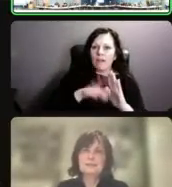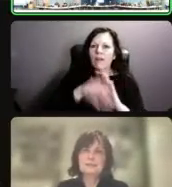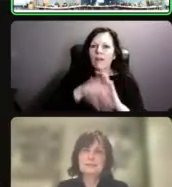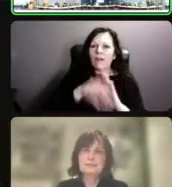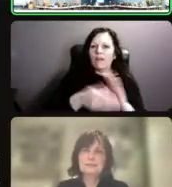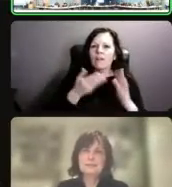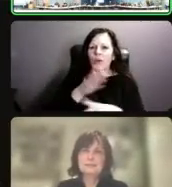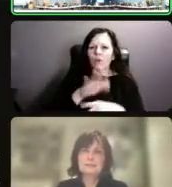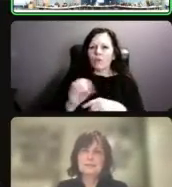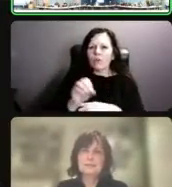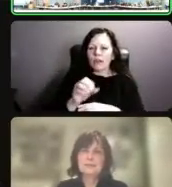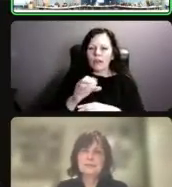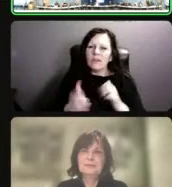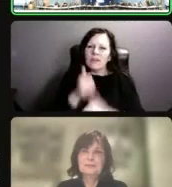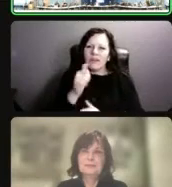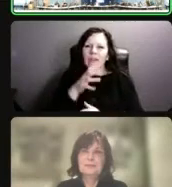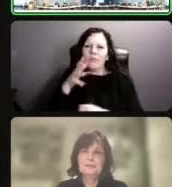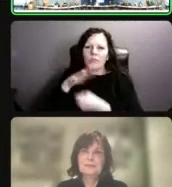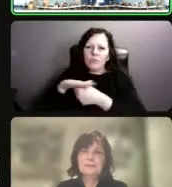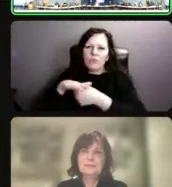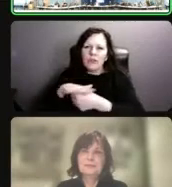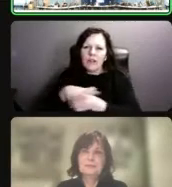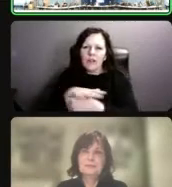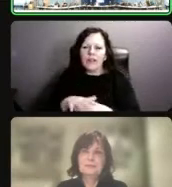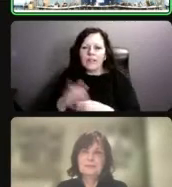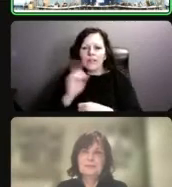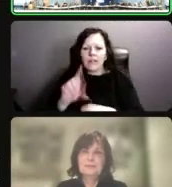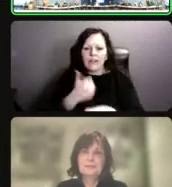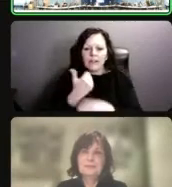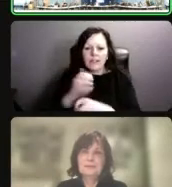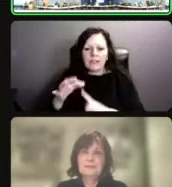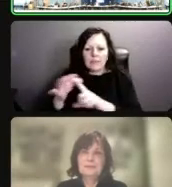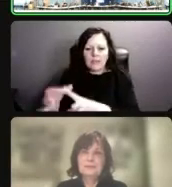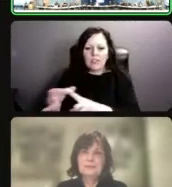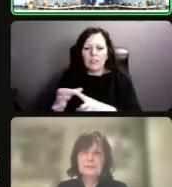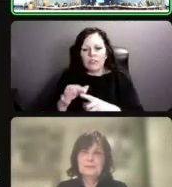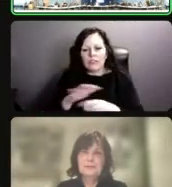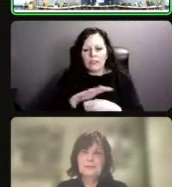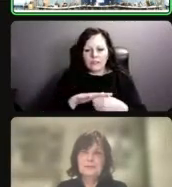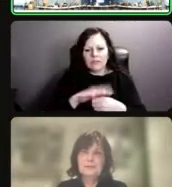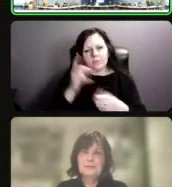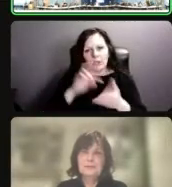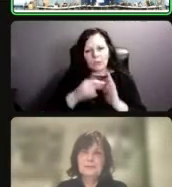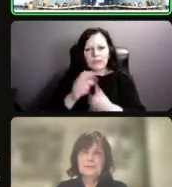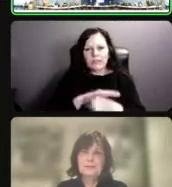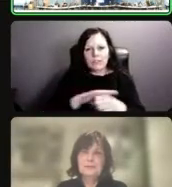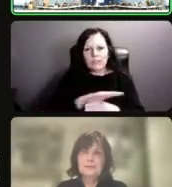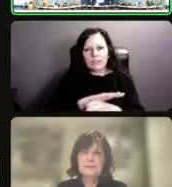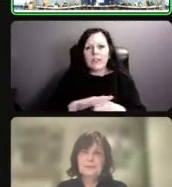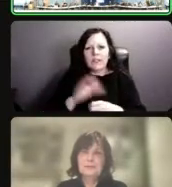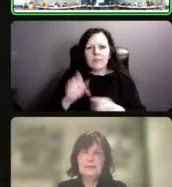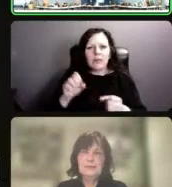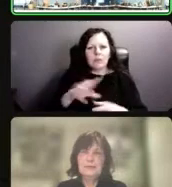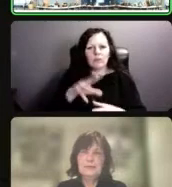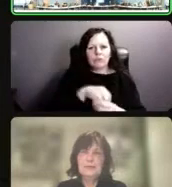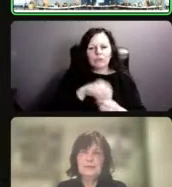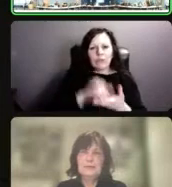COMPRESSION. THERE HAS BEEN A TREND ACROSS